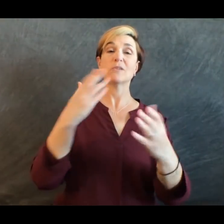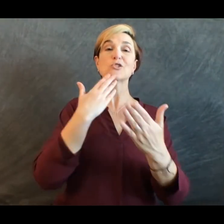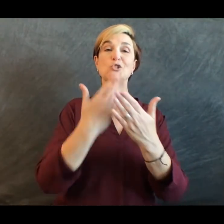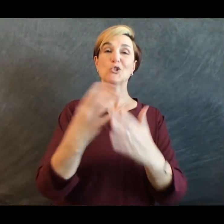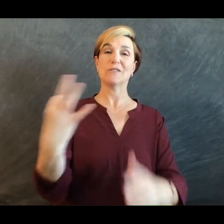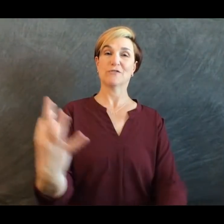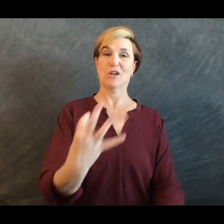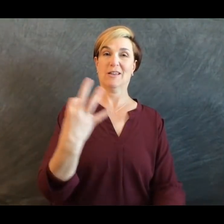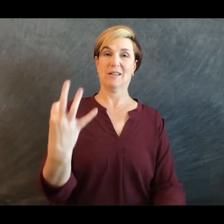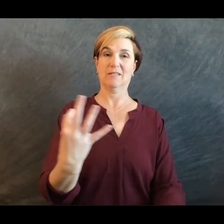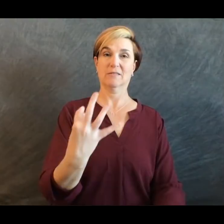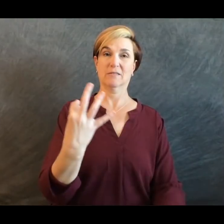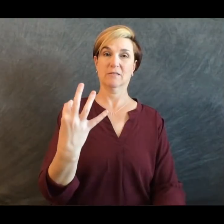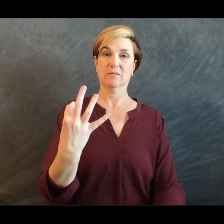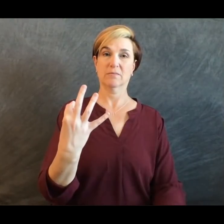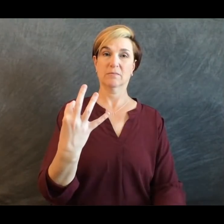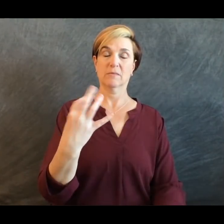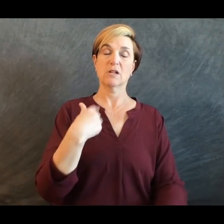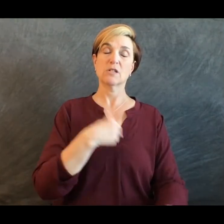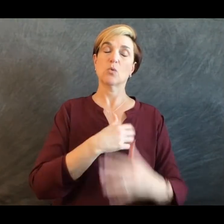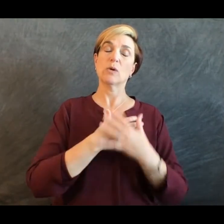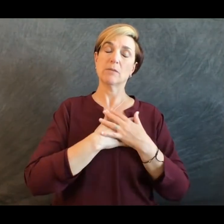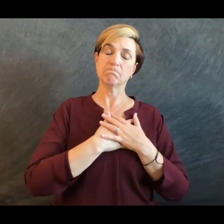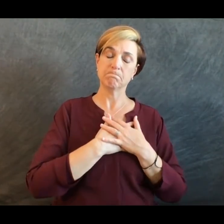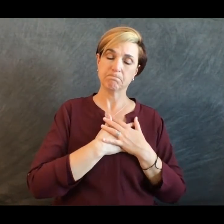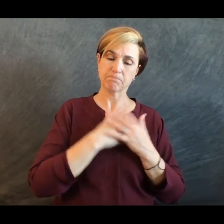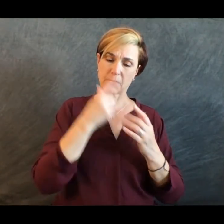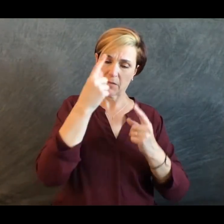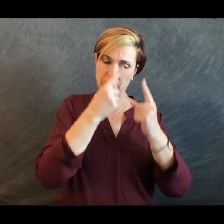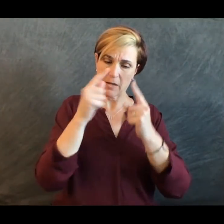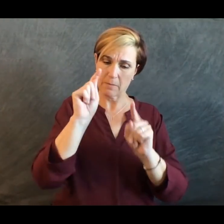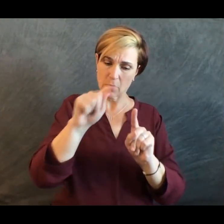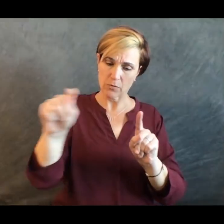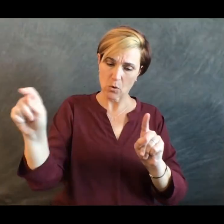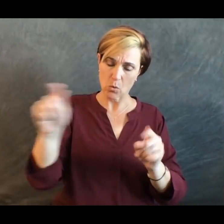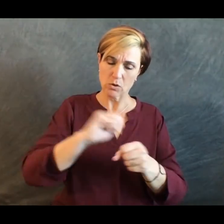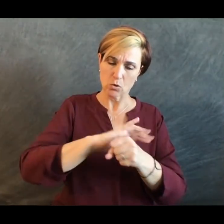who've lost their lives to the coronavirus we remember their families